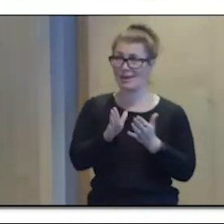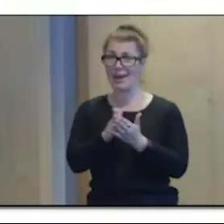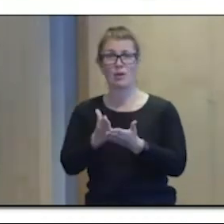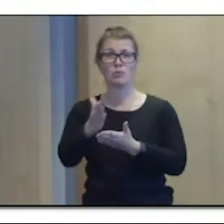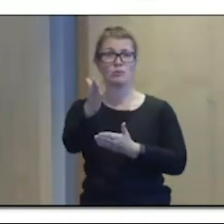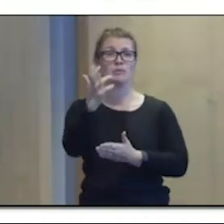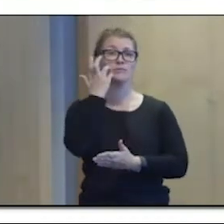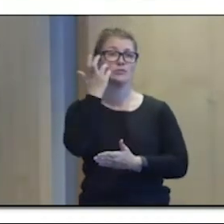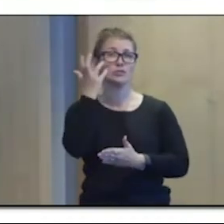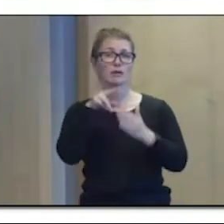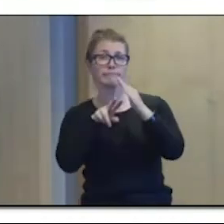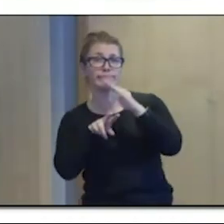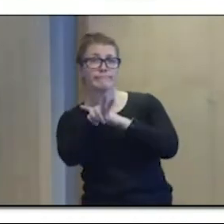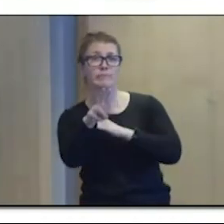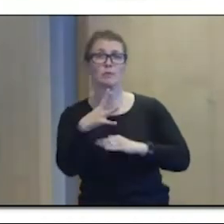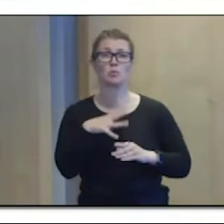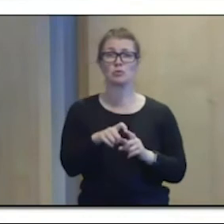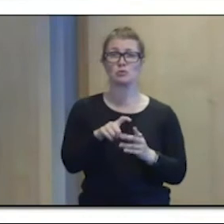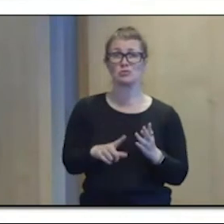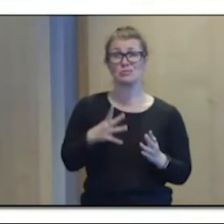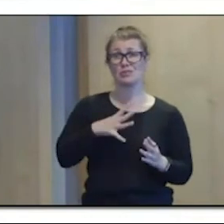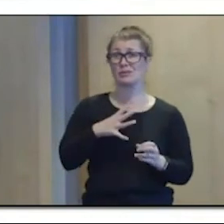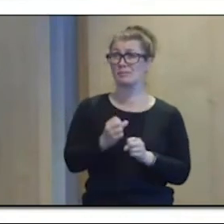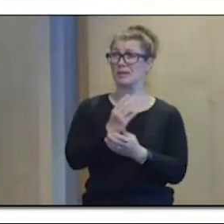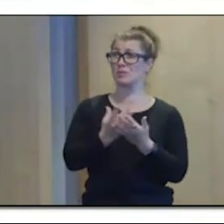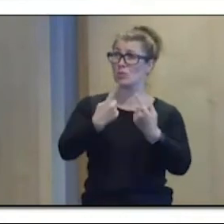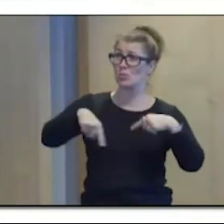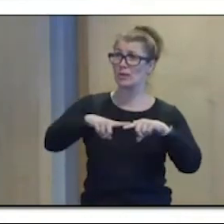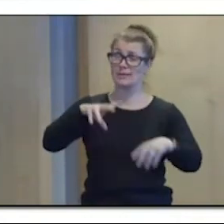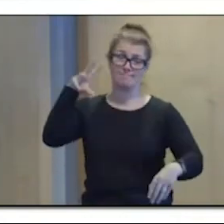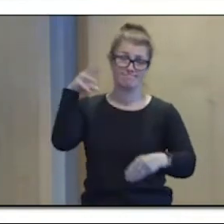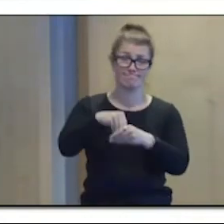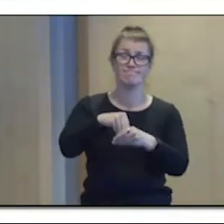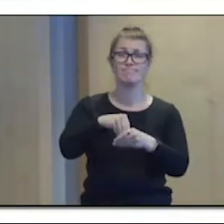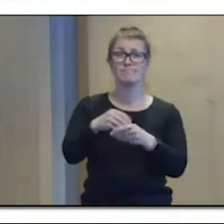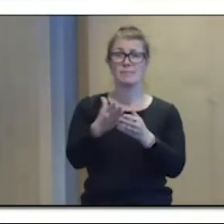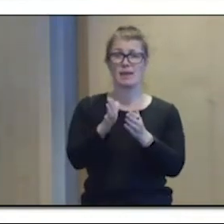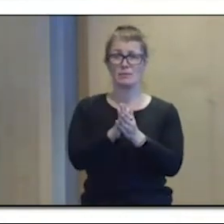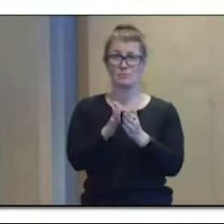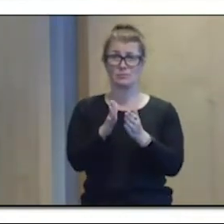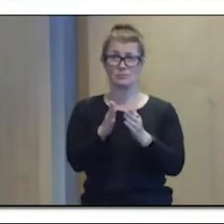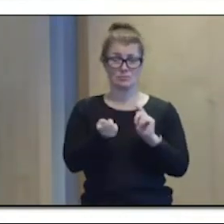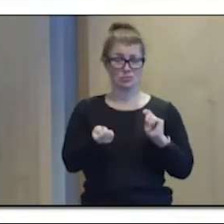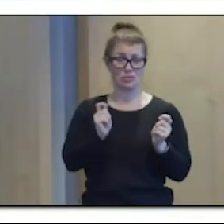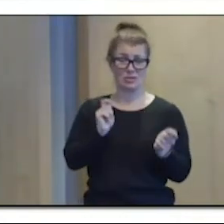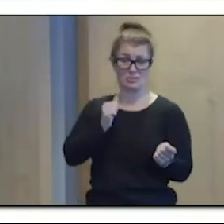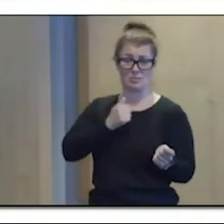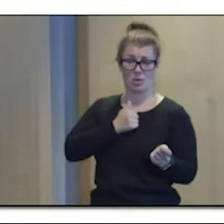and so we have to have an active role in shaping our own energy use and developing the energy